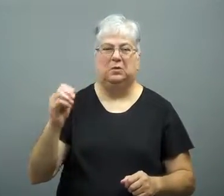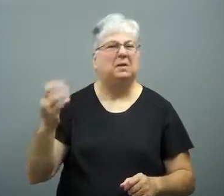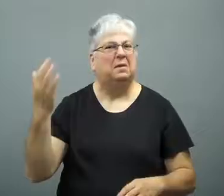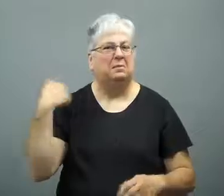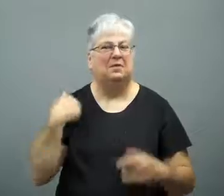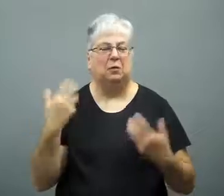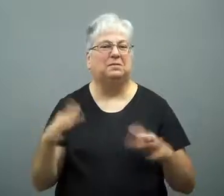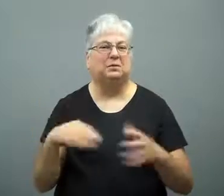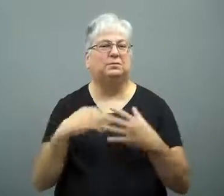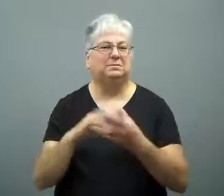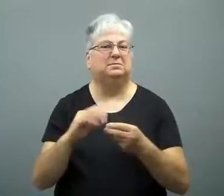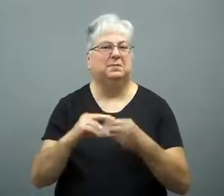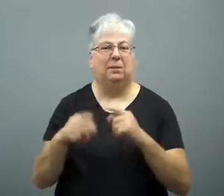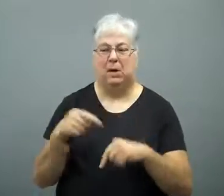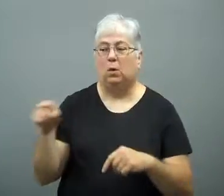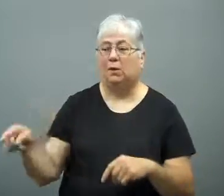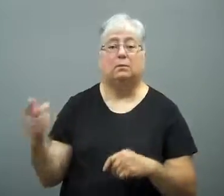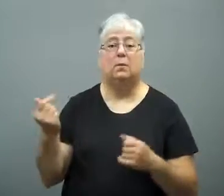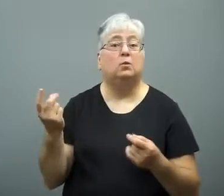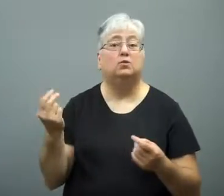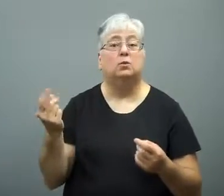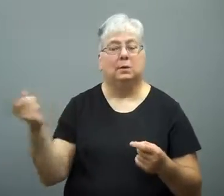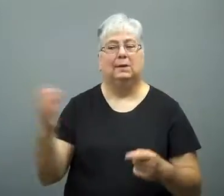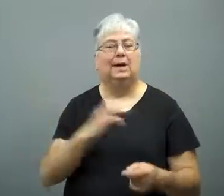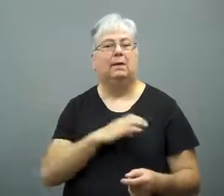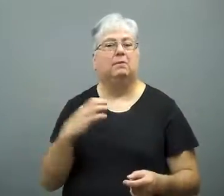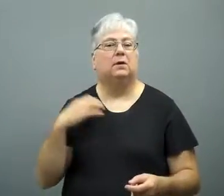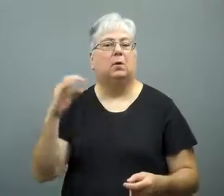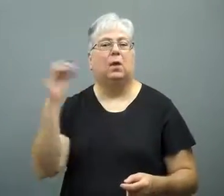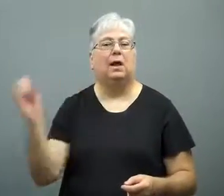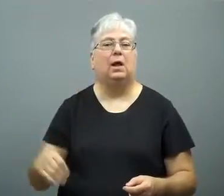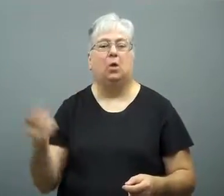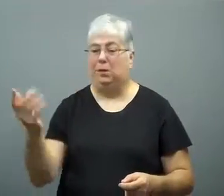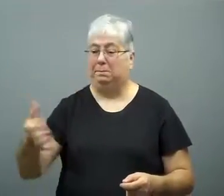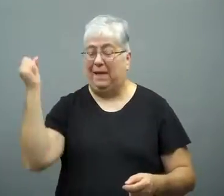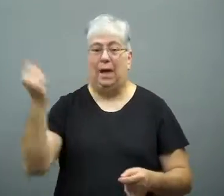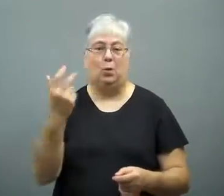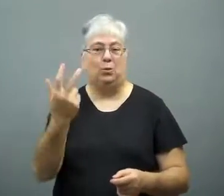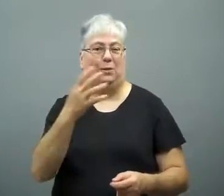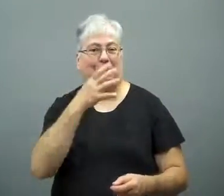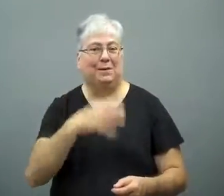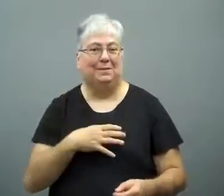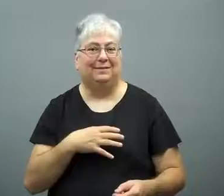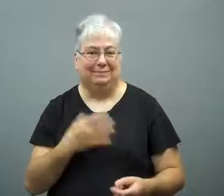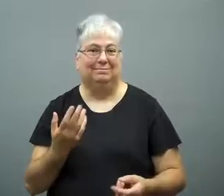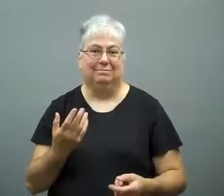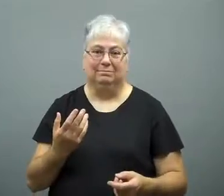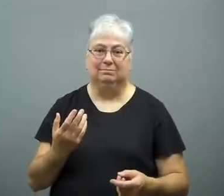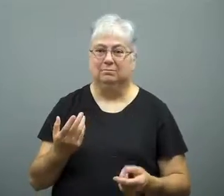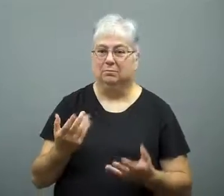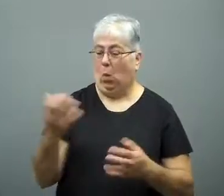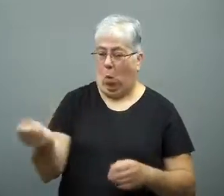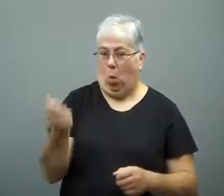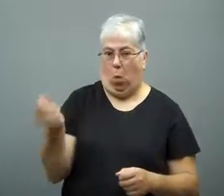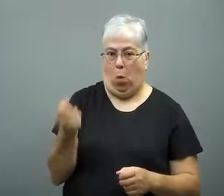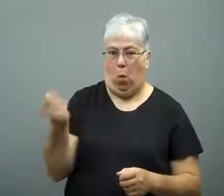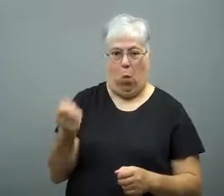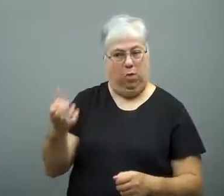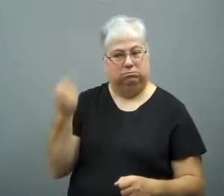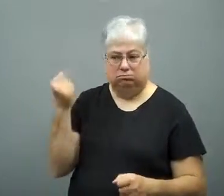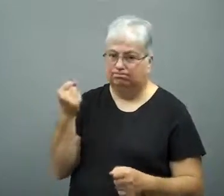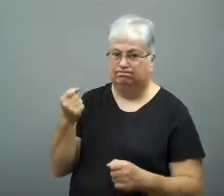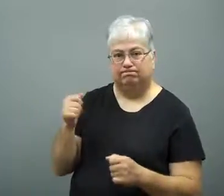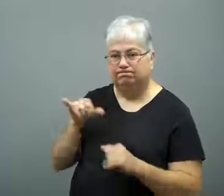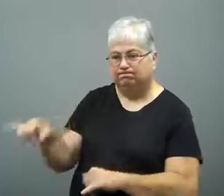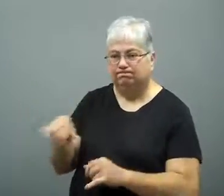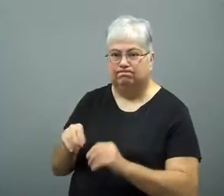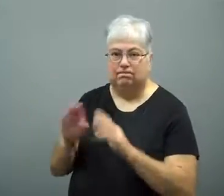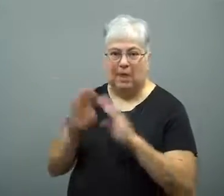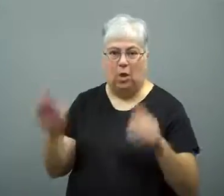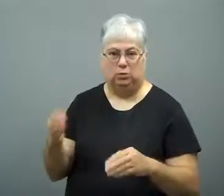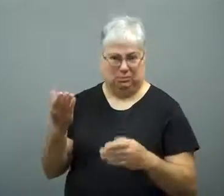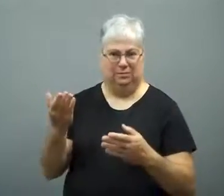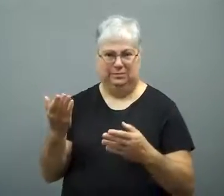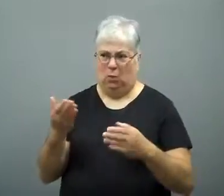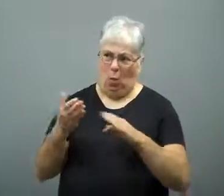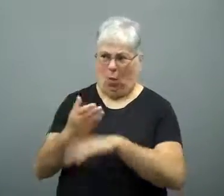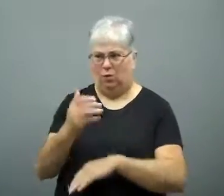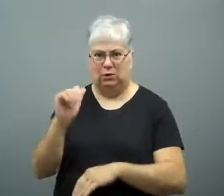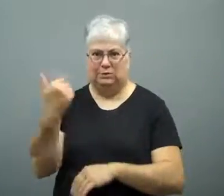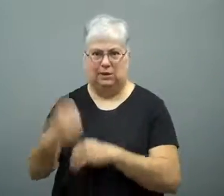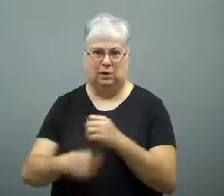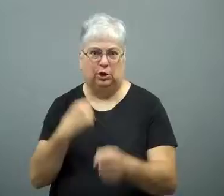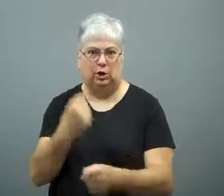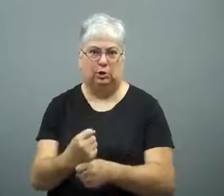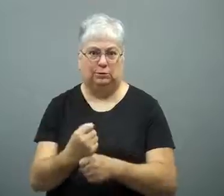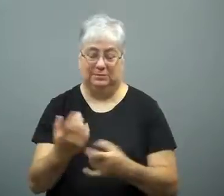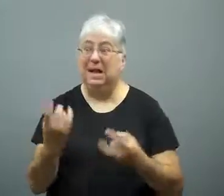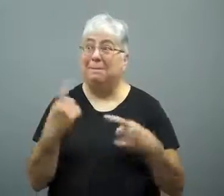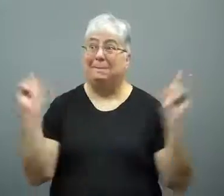We ran a story about him. In Cleveland, Ohio, he kidnapped three women.